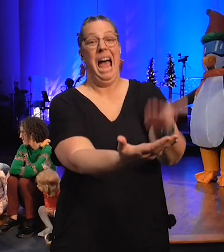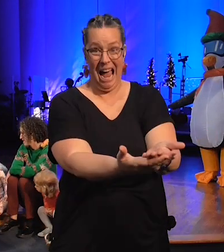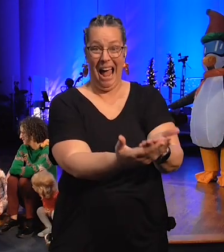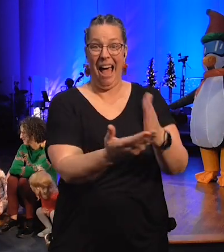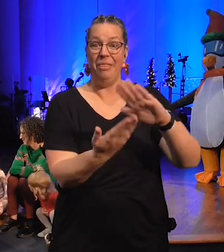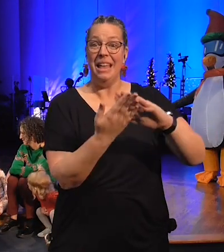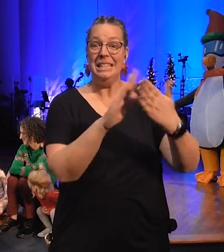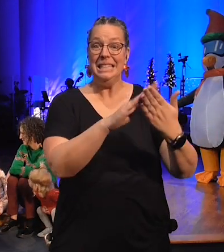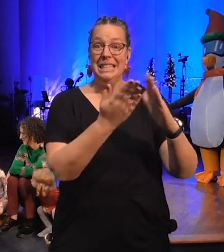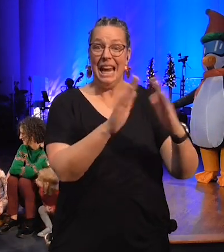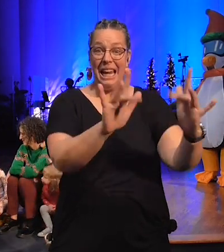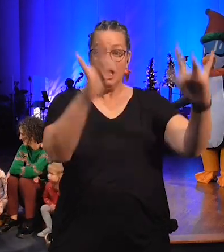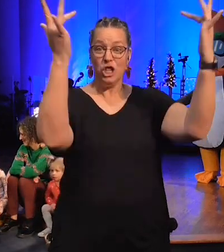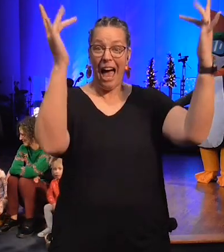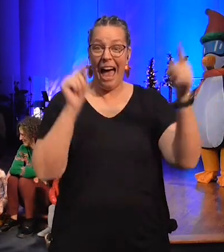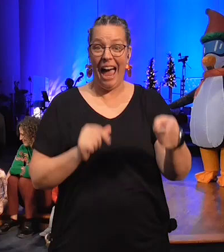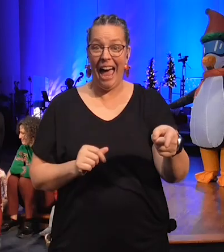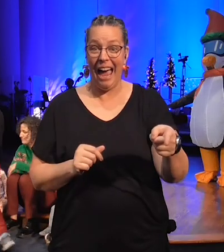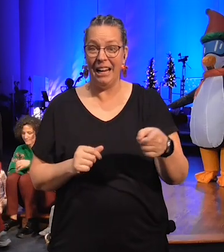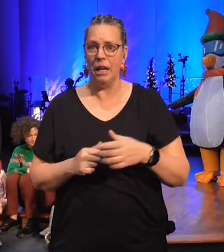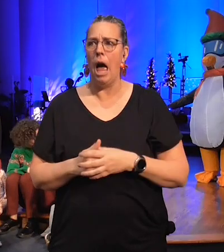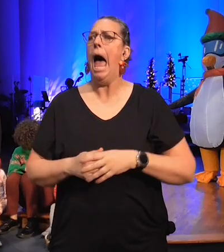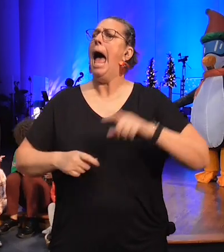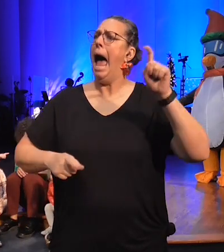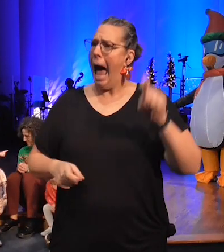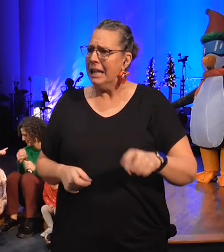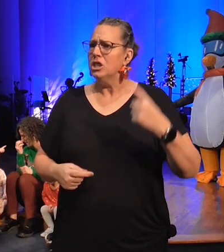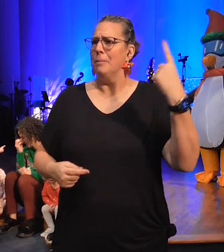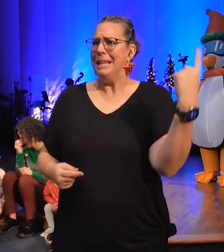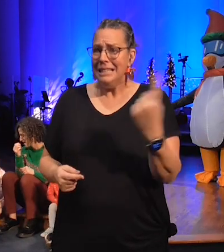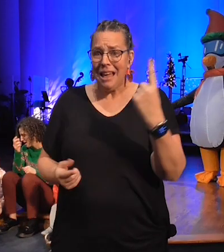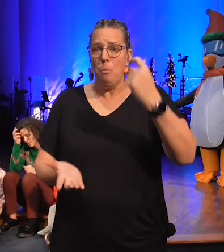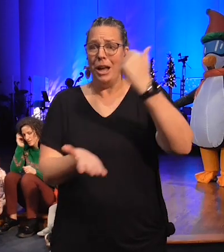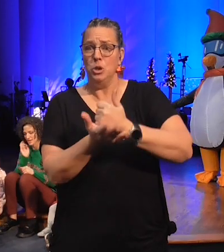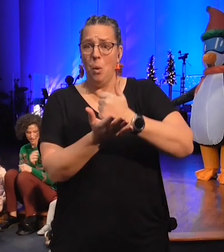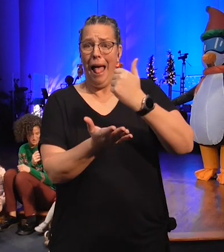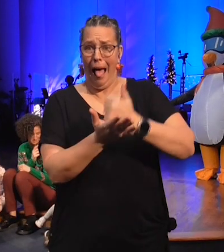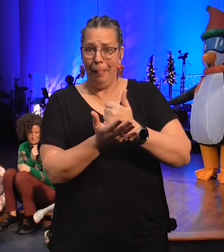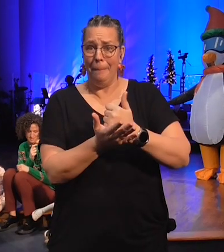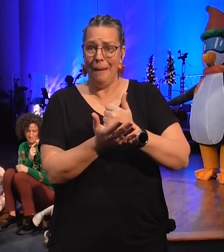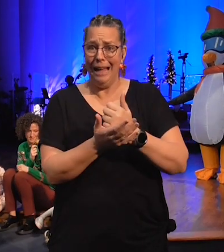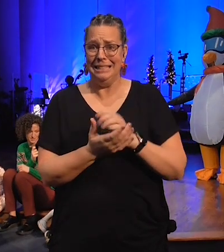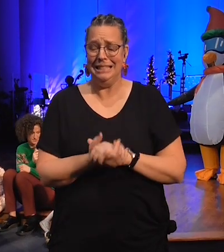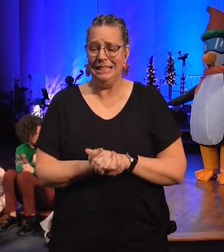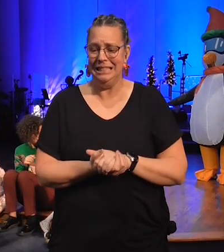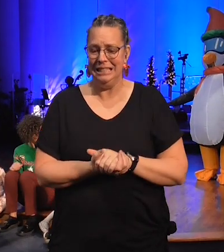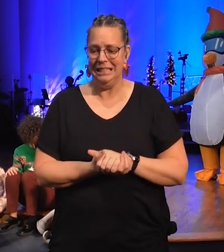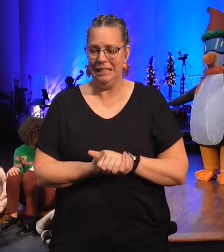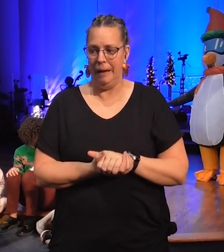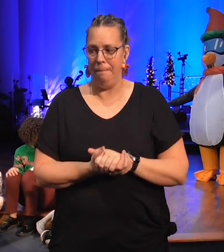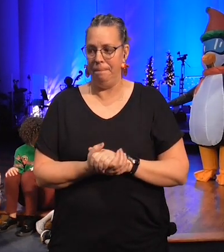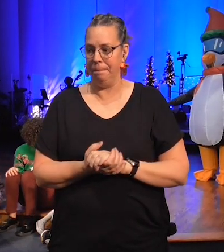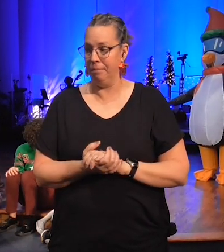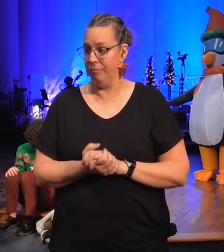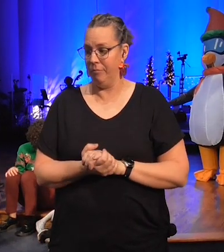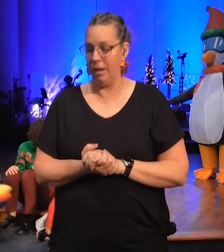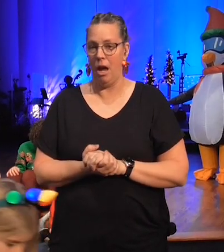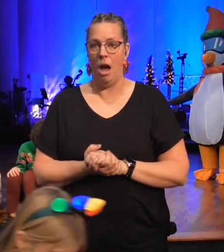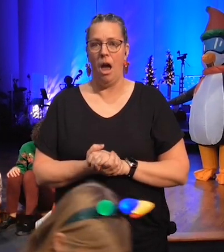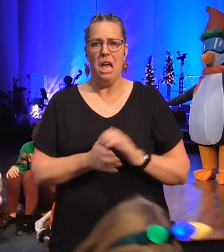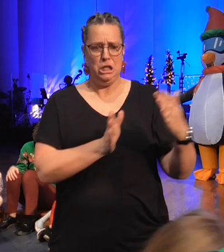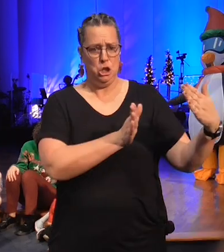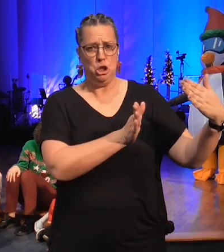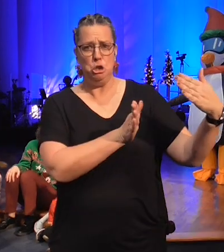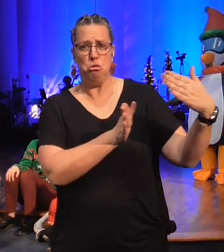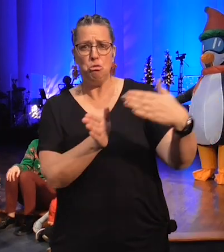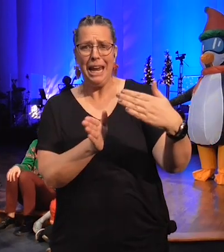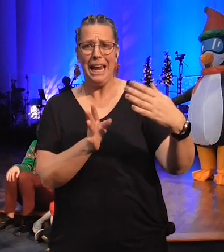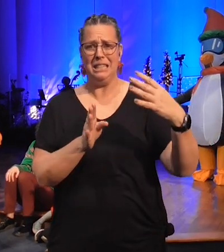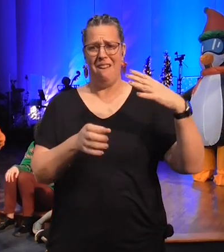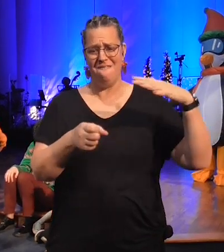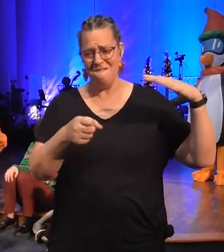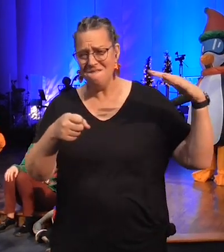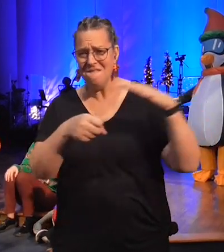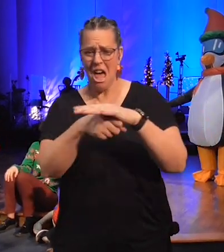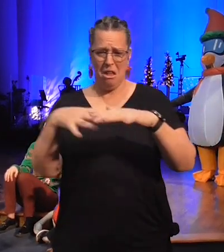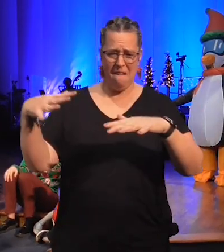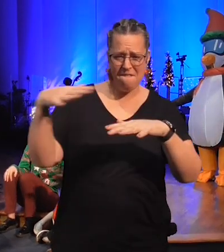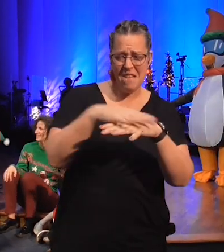finally came to a shining City there's got to be someone who can help us here said pipsqueak